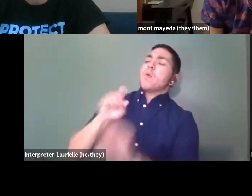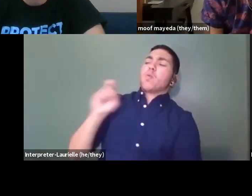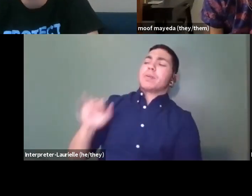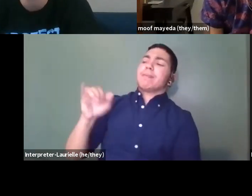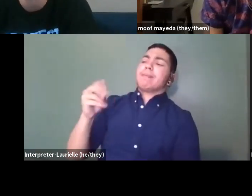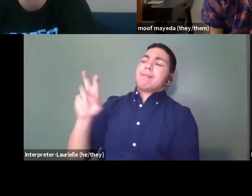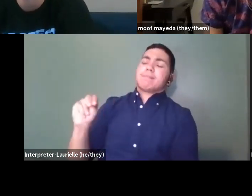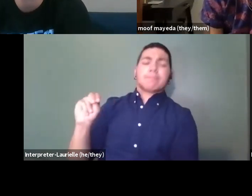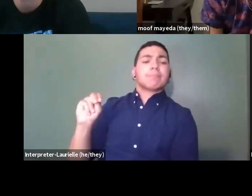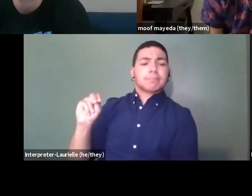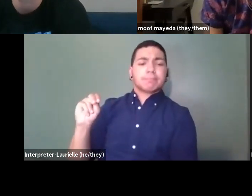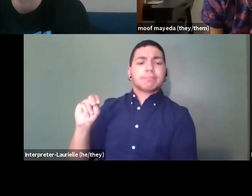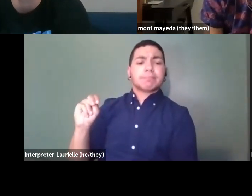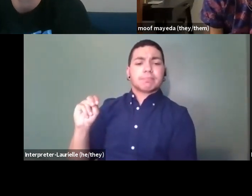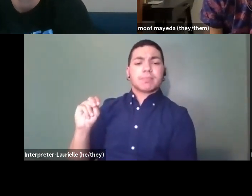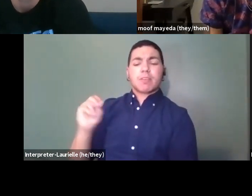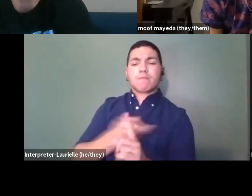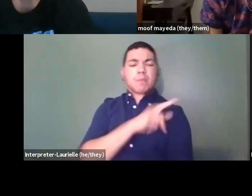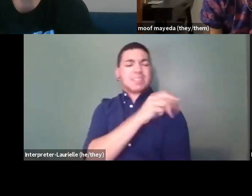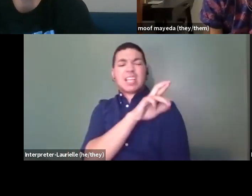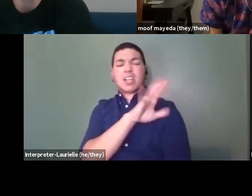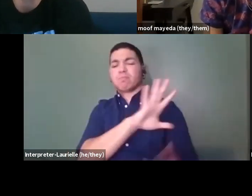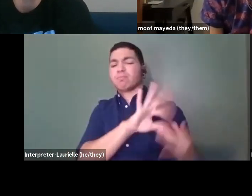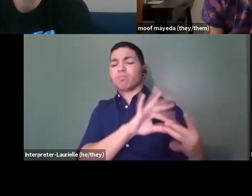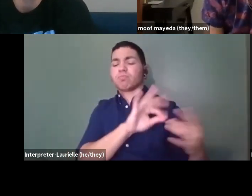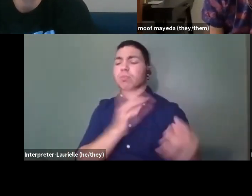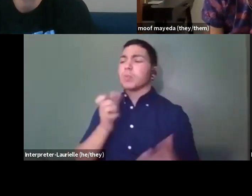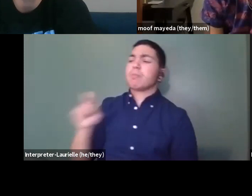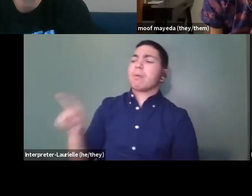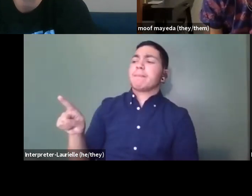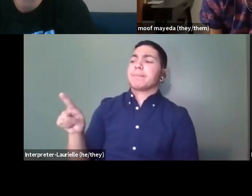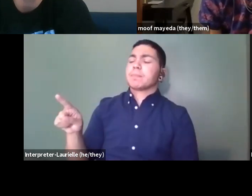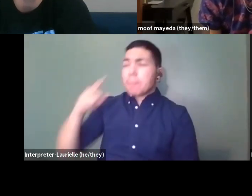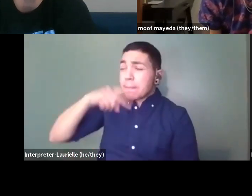died by suicide a few years ago after she came out as being a trans woman.